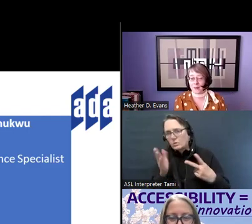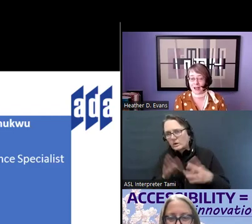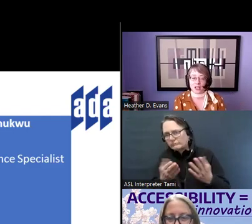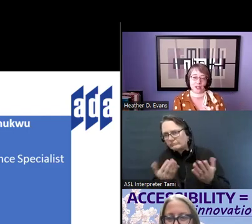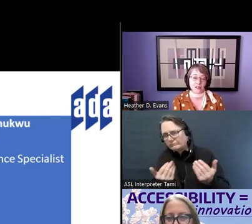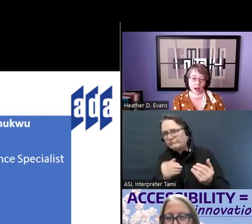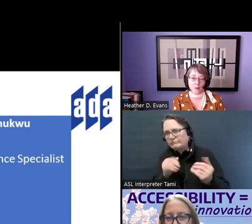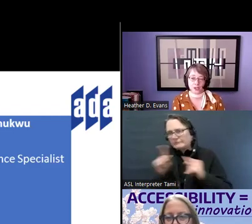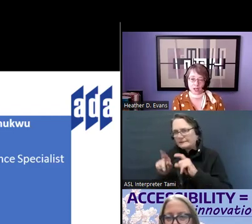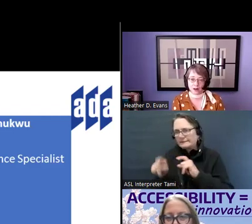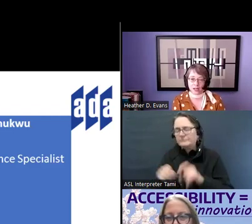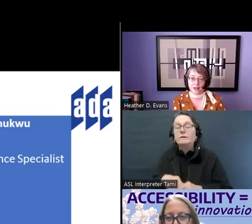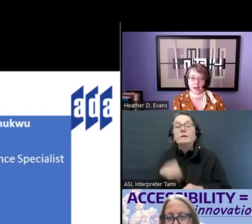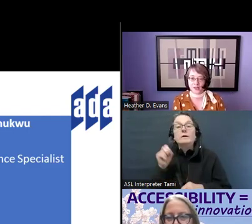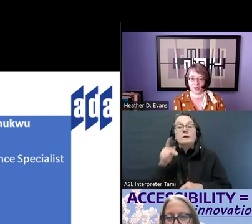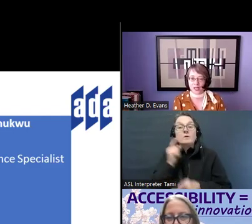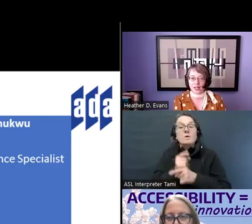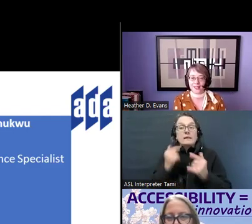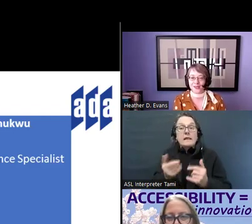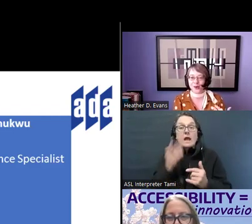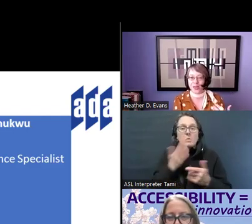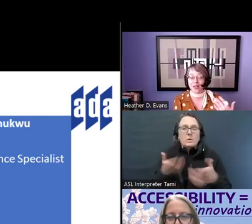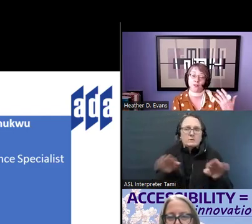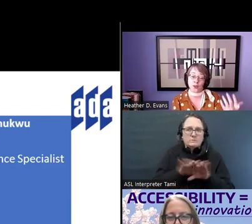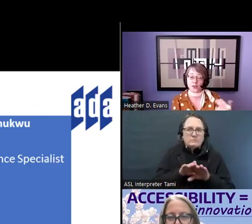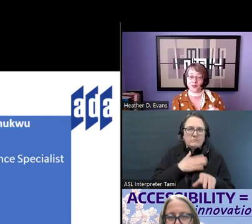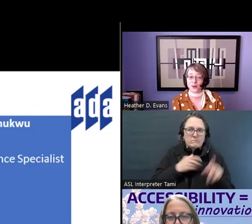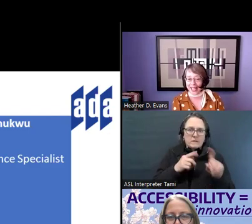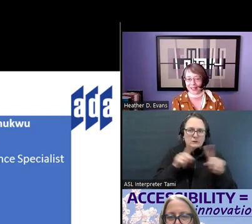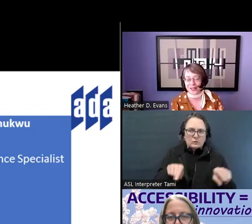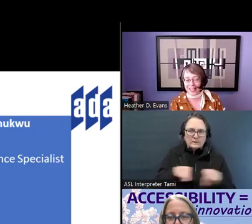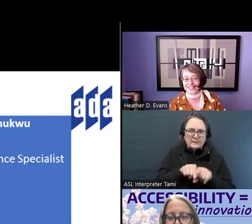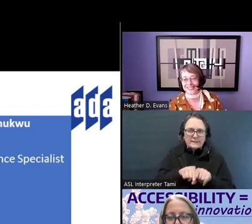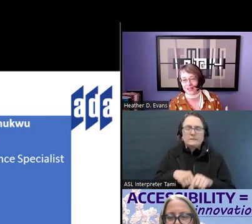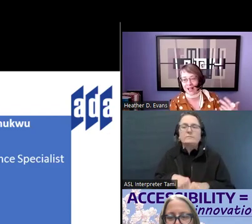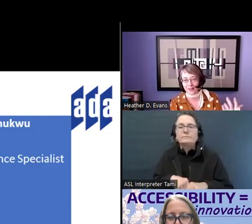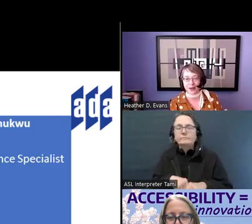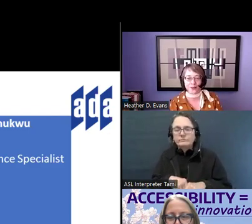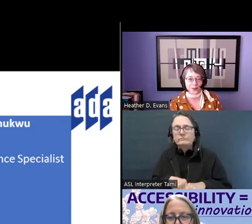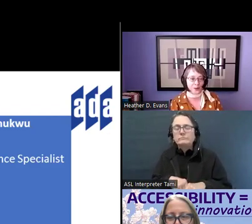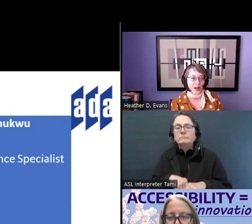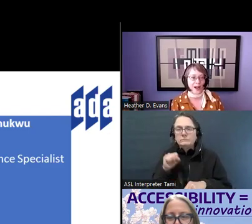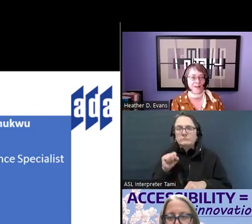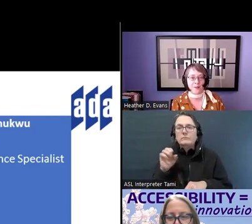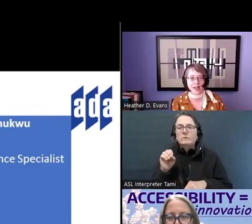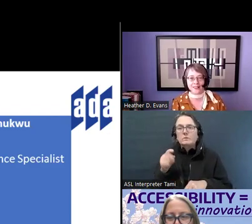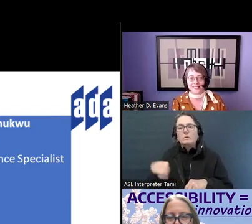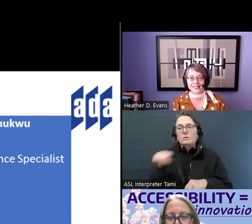I'm actually gonna stop sharing my screen so that those of you who can see, will have a better view of our panelists